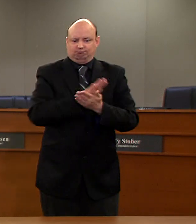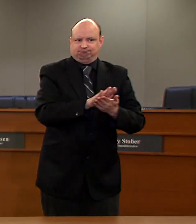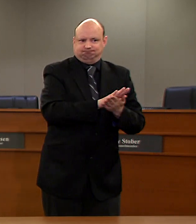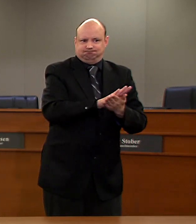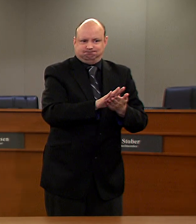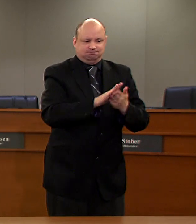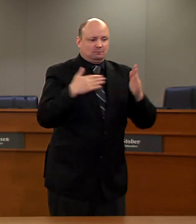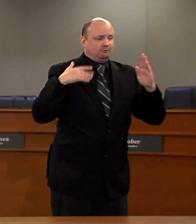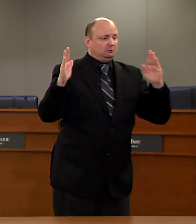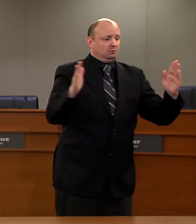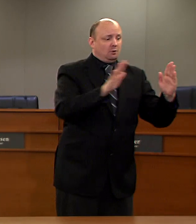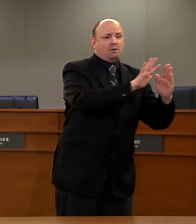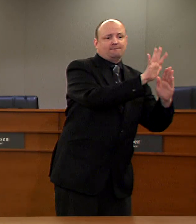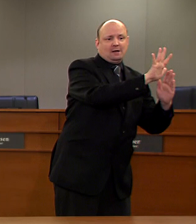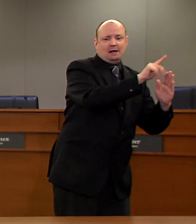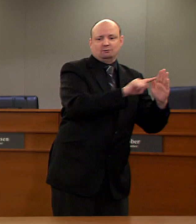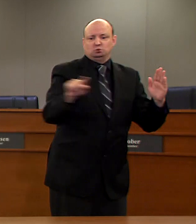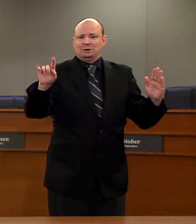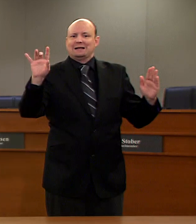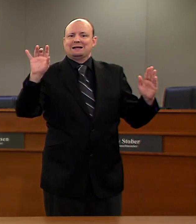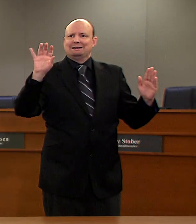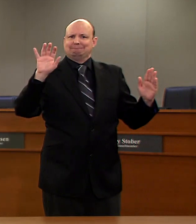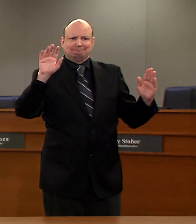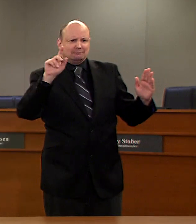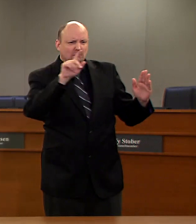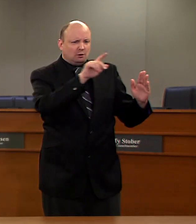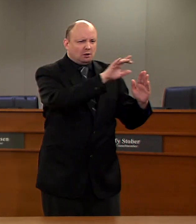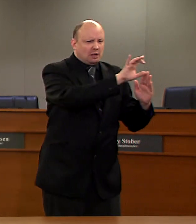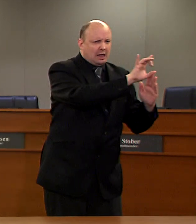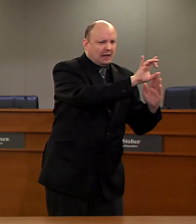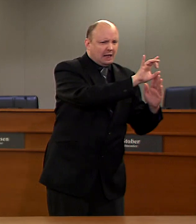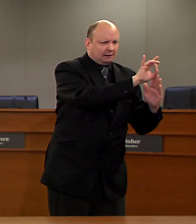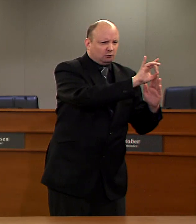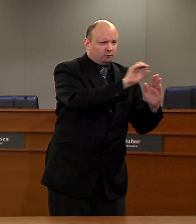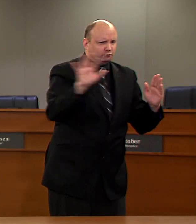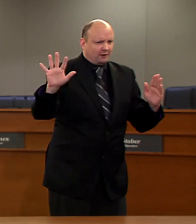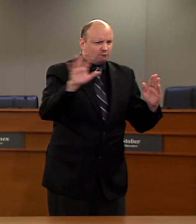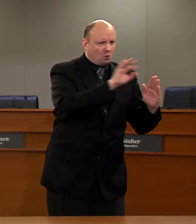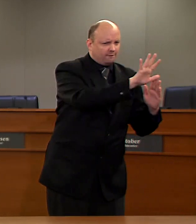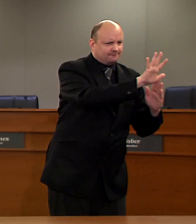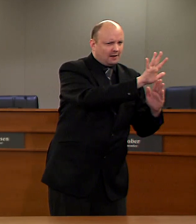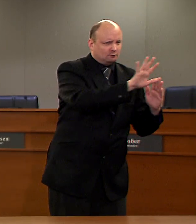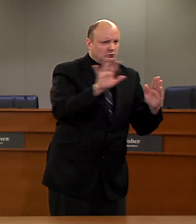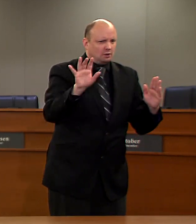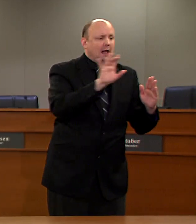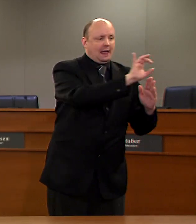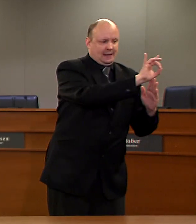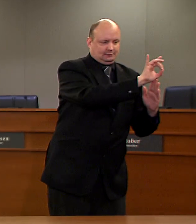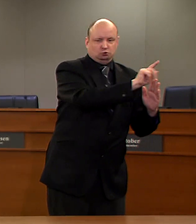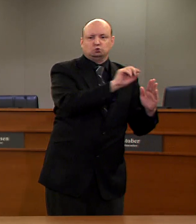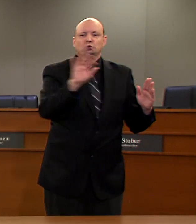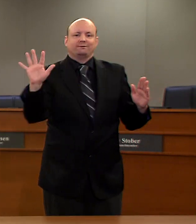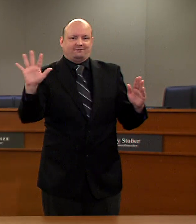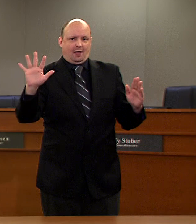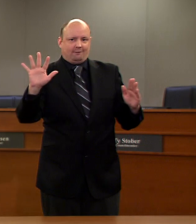twice a day using EPA registered disinfectant for human Coronaviruses.